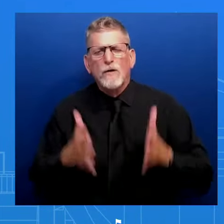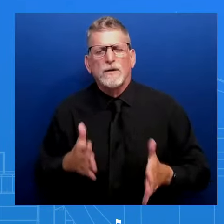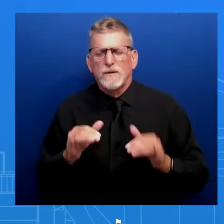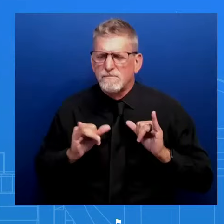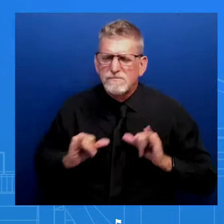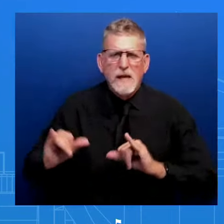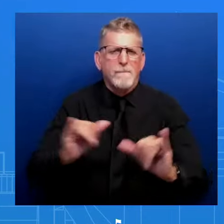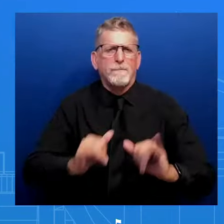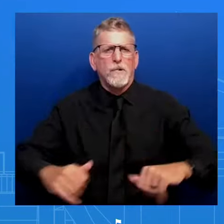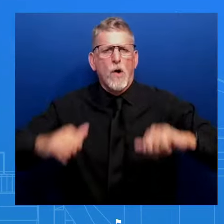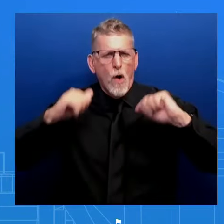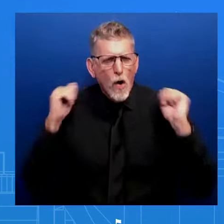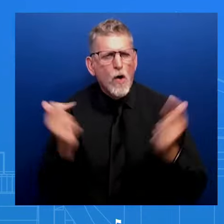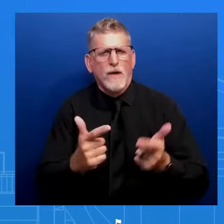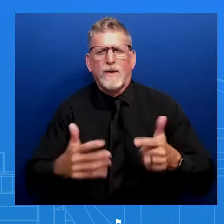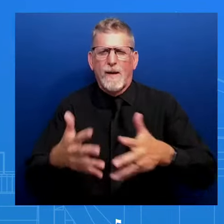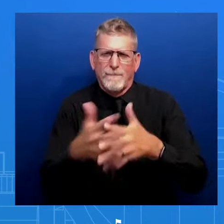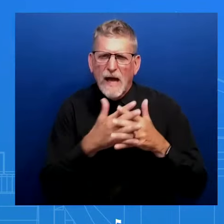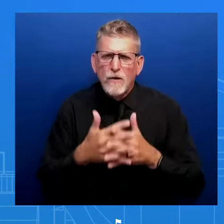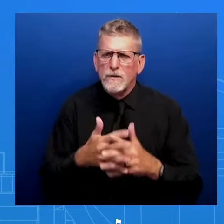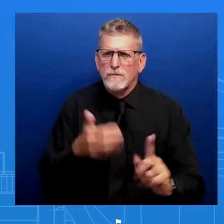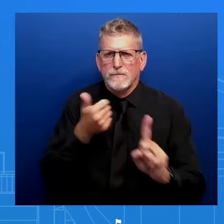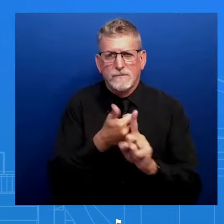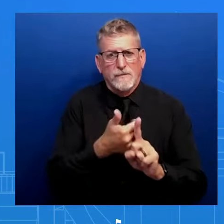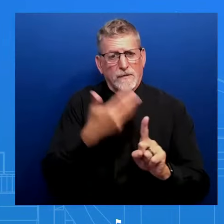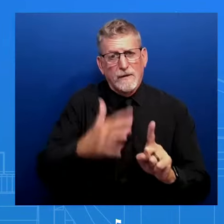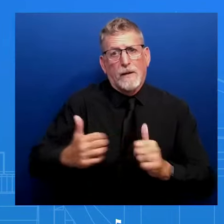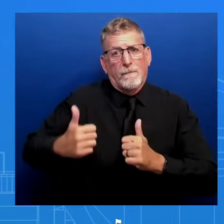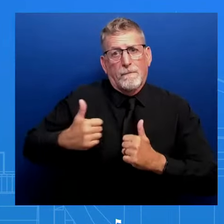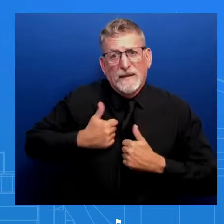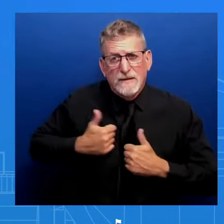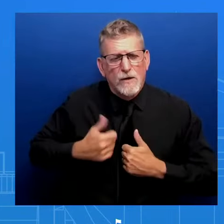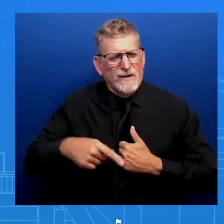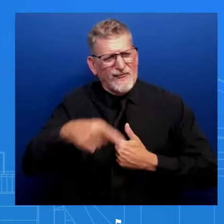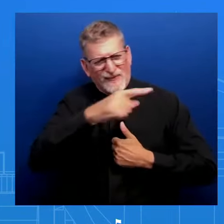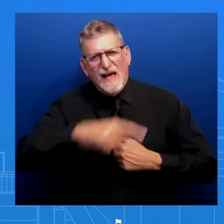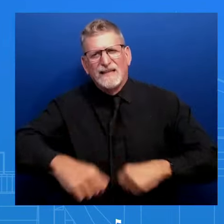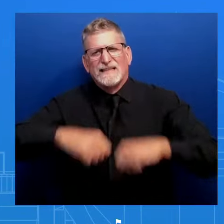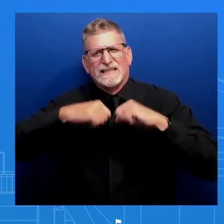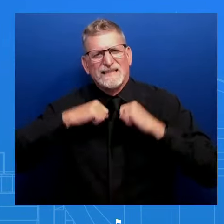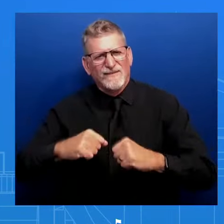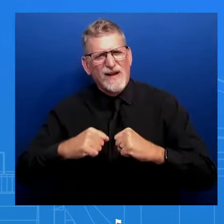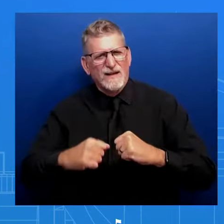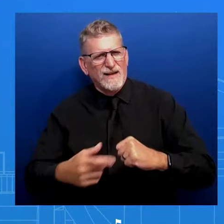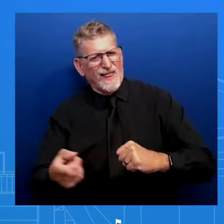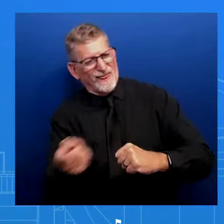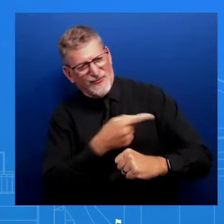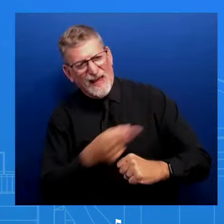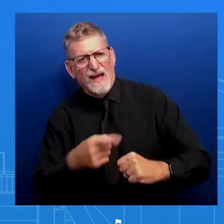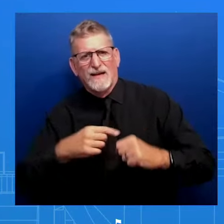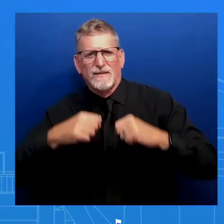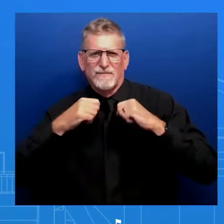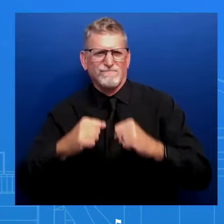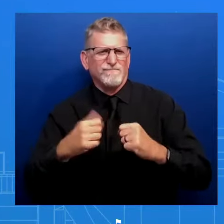in uniform continue to defend it bravely. The Press: Thank you. Ms. Jean-Pierre: Go ahead. The Press: Thank you. John, I'd like --